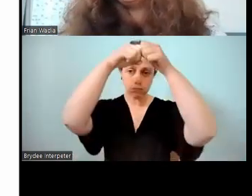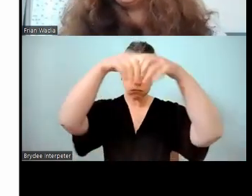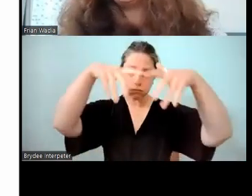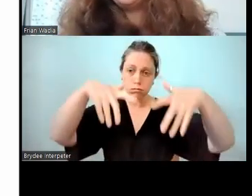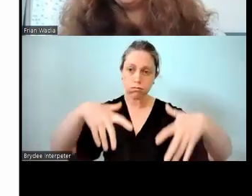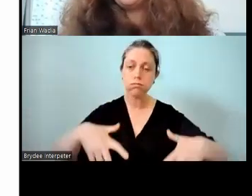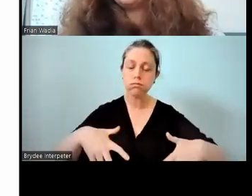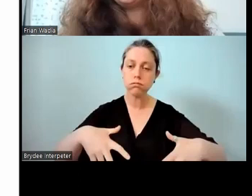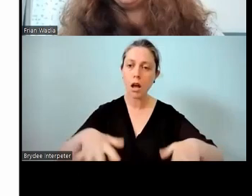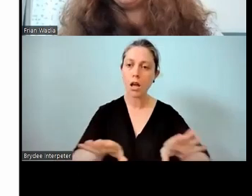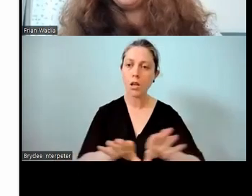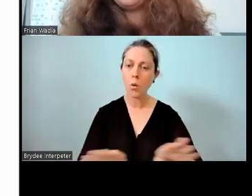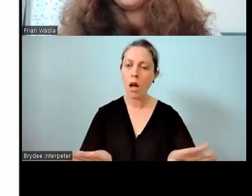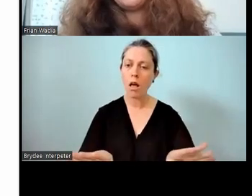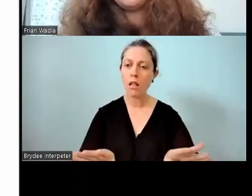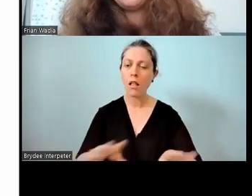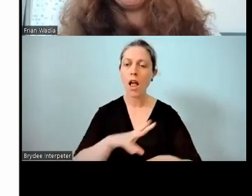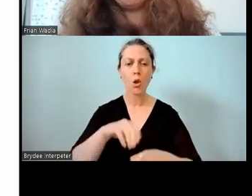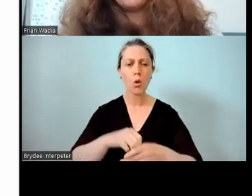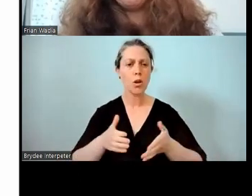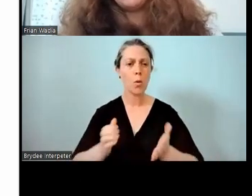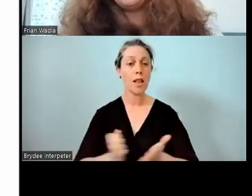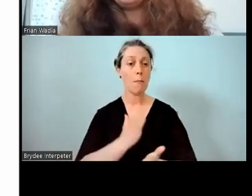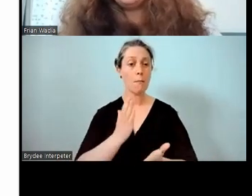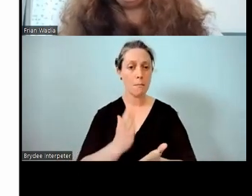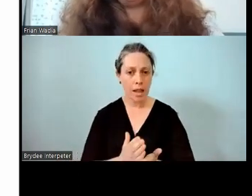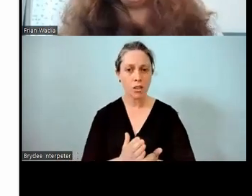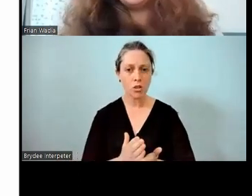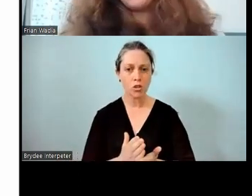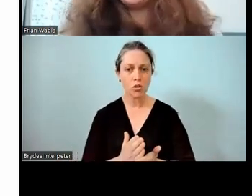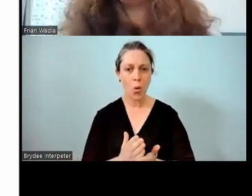make sure that you are actually making the educational space